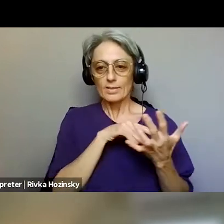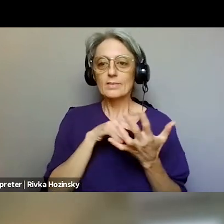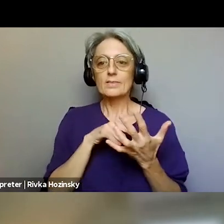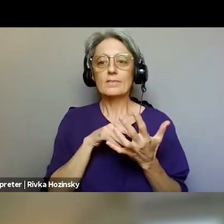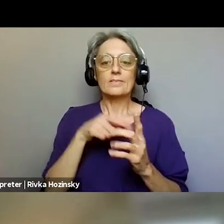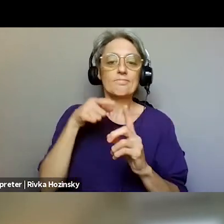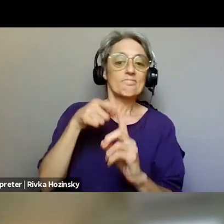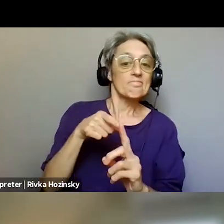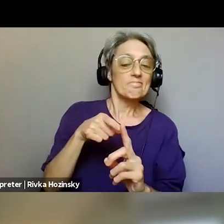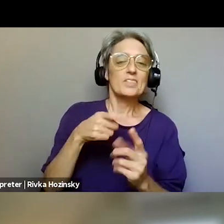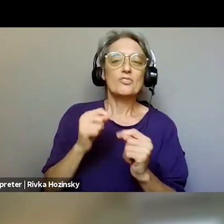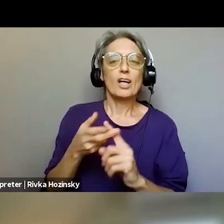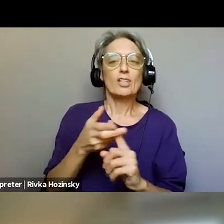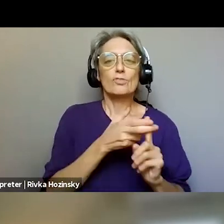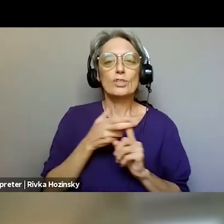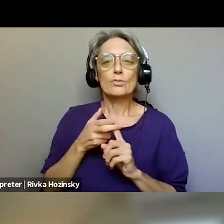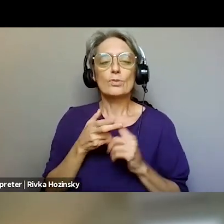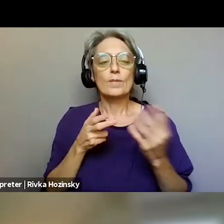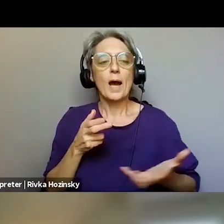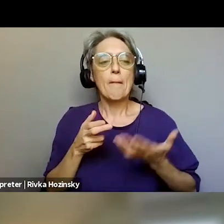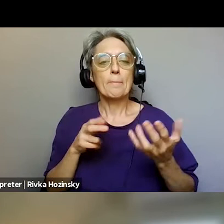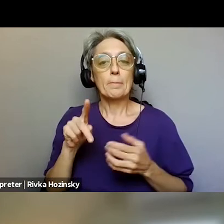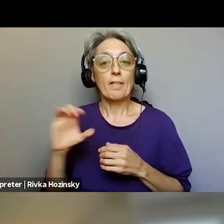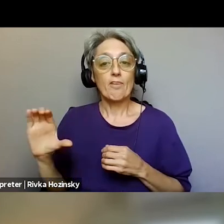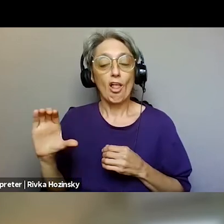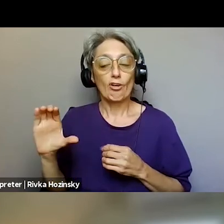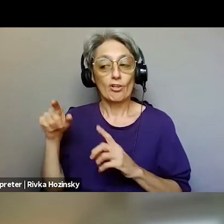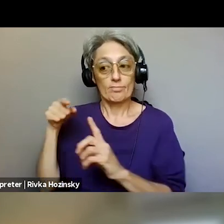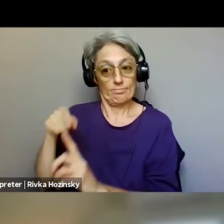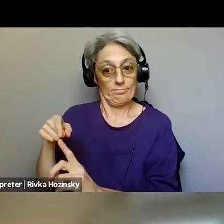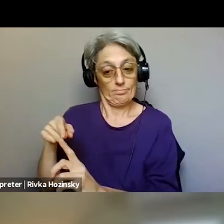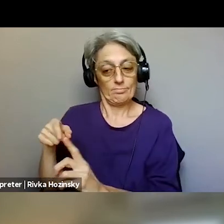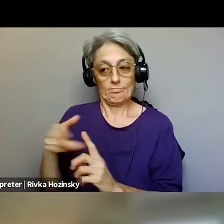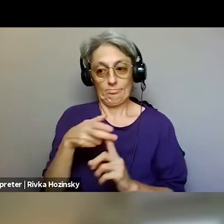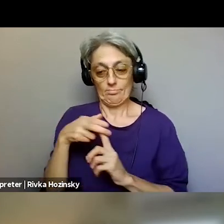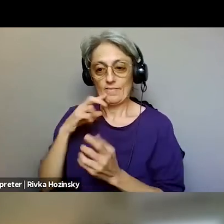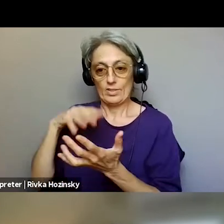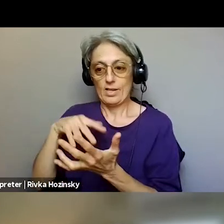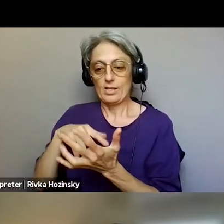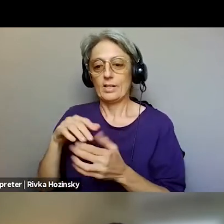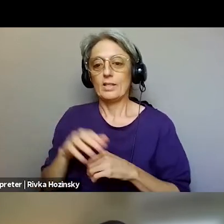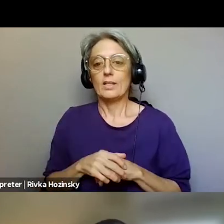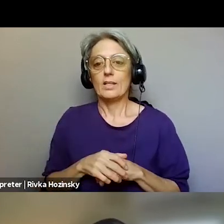trying to recruit people of color and really sort of making a focus of building cohorts that way.